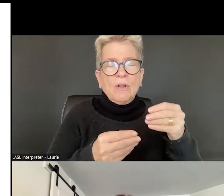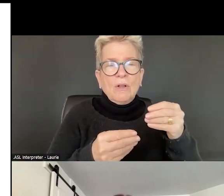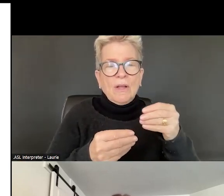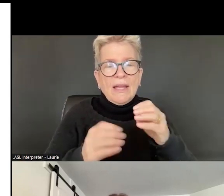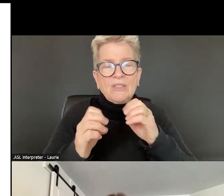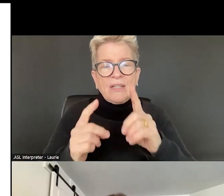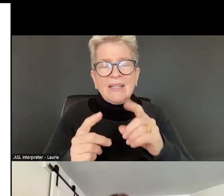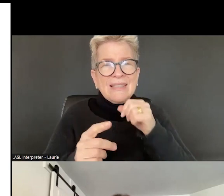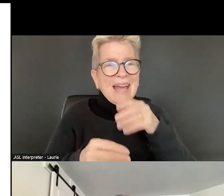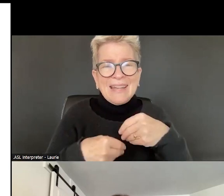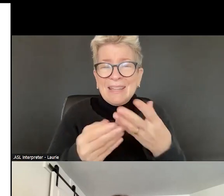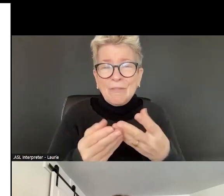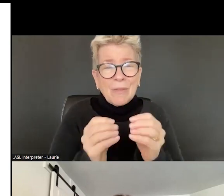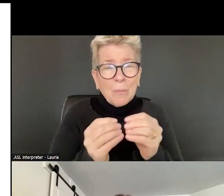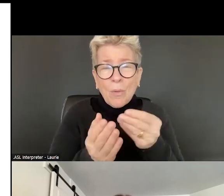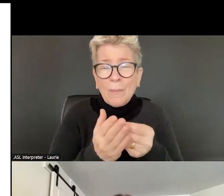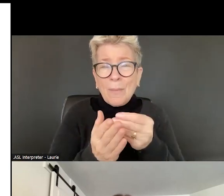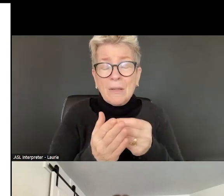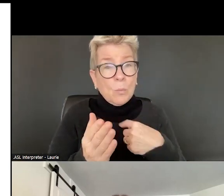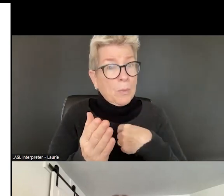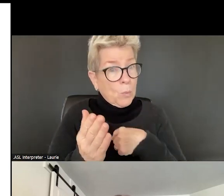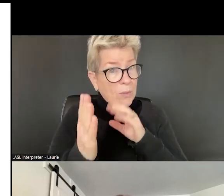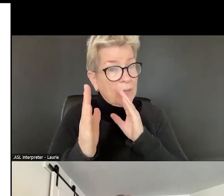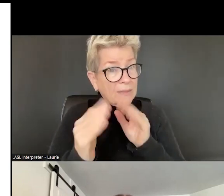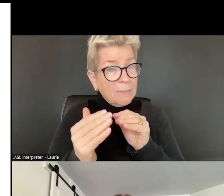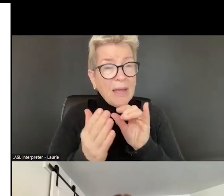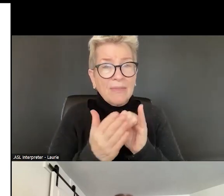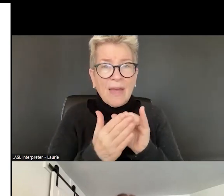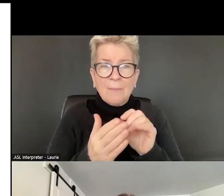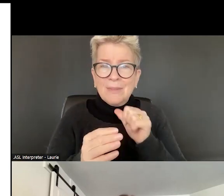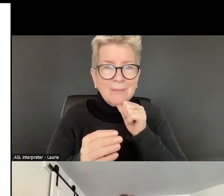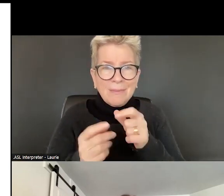more money which is kind of what we would have expected; but it is really helping their